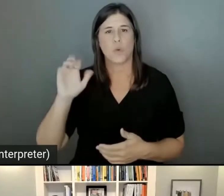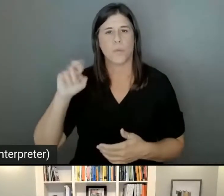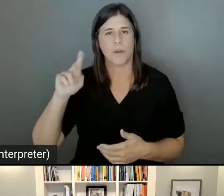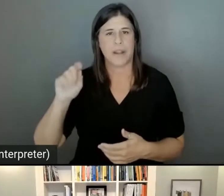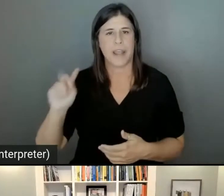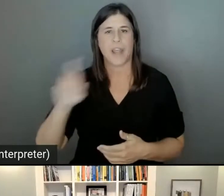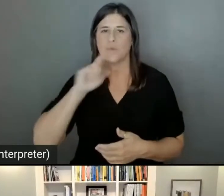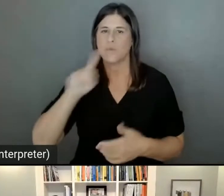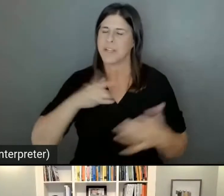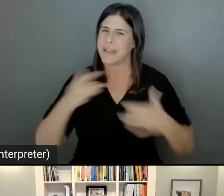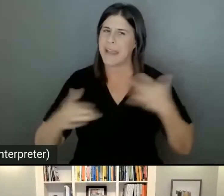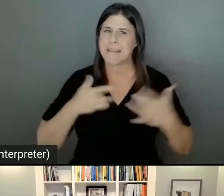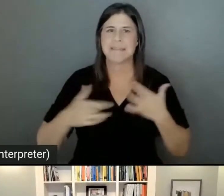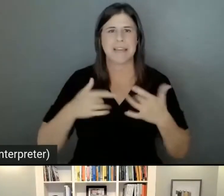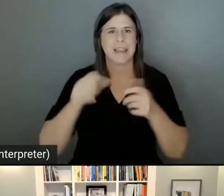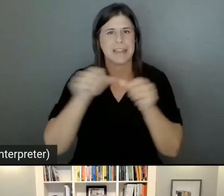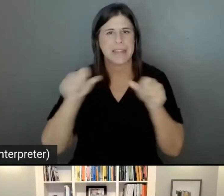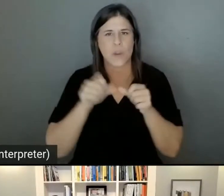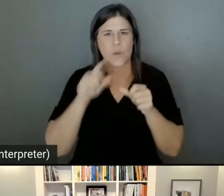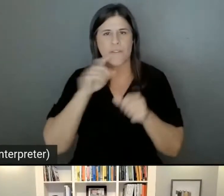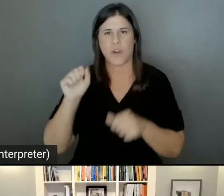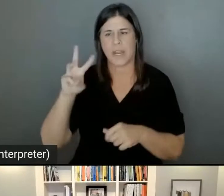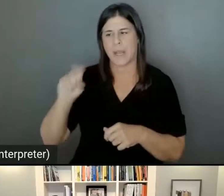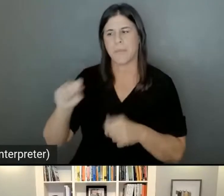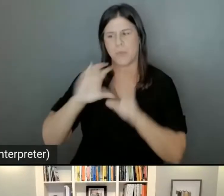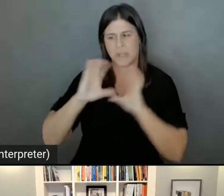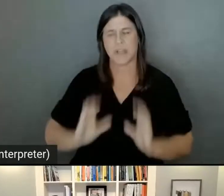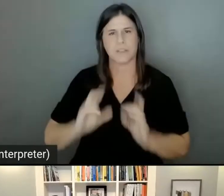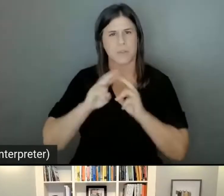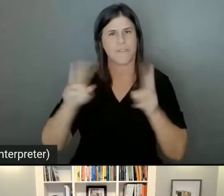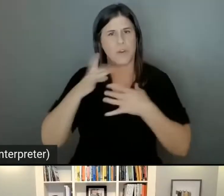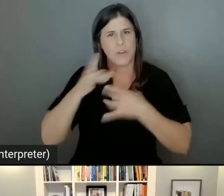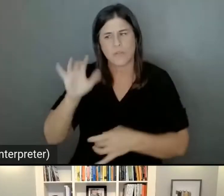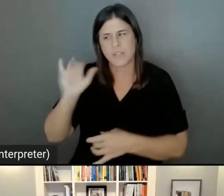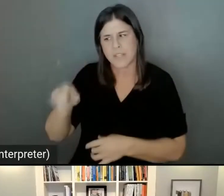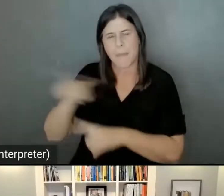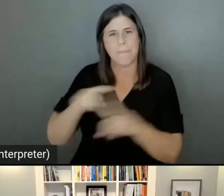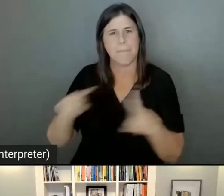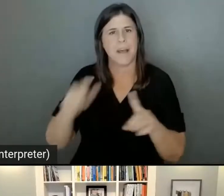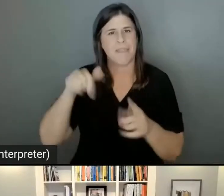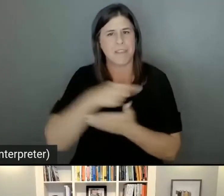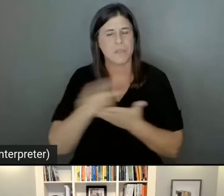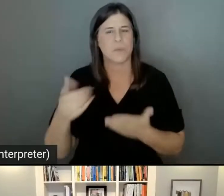that a lot of AWS customers are interested in. And this week we have an interesting